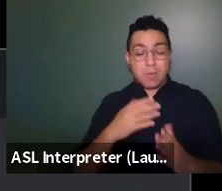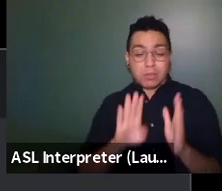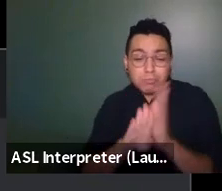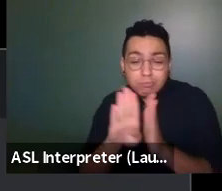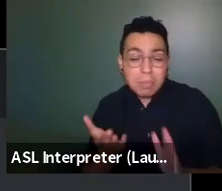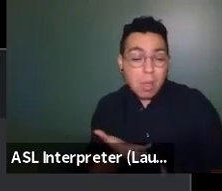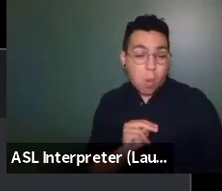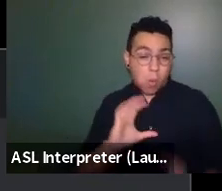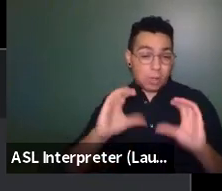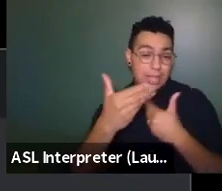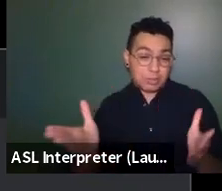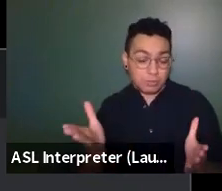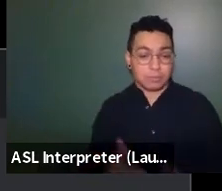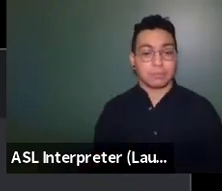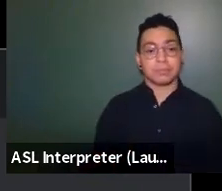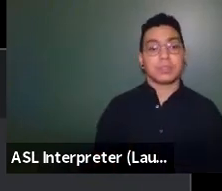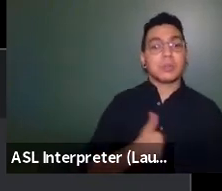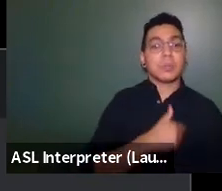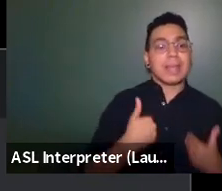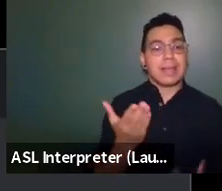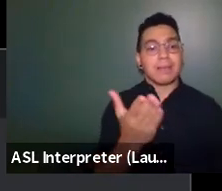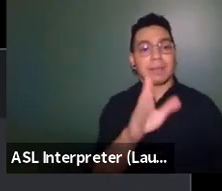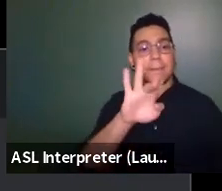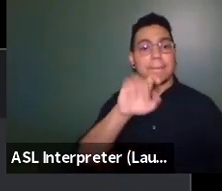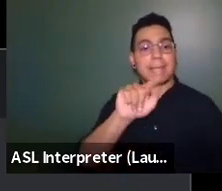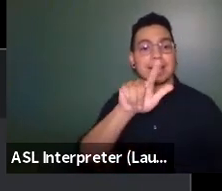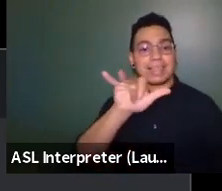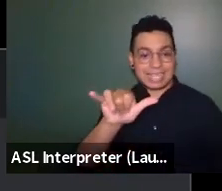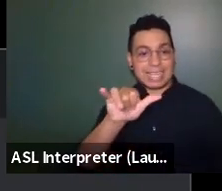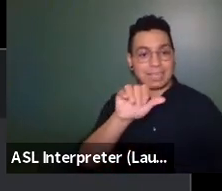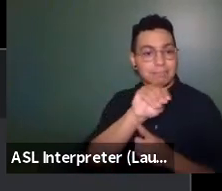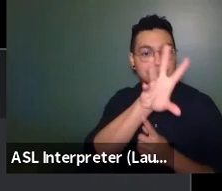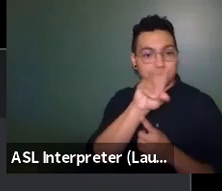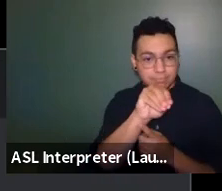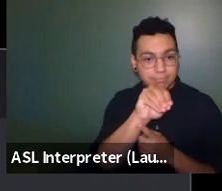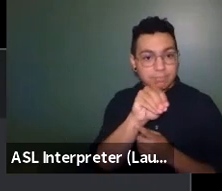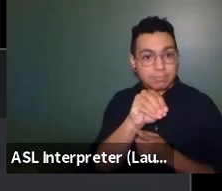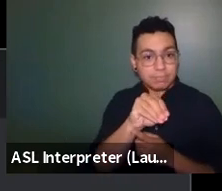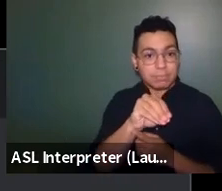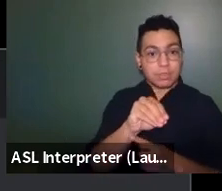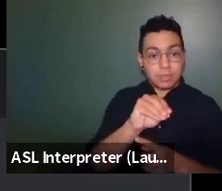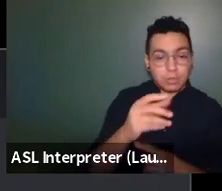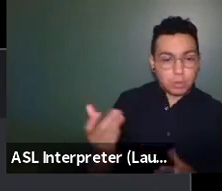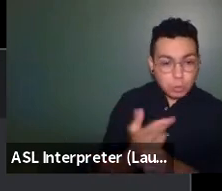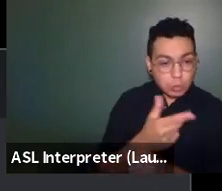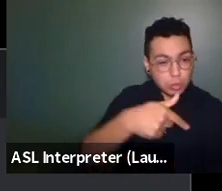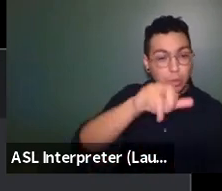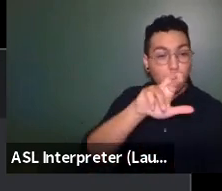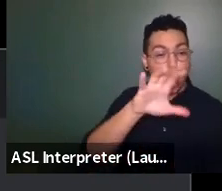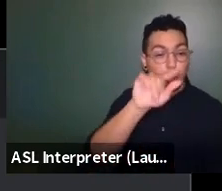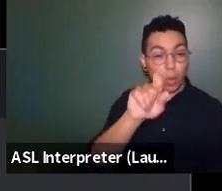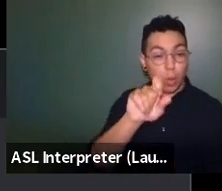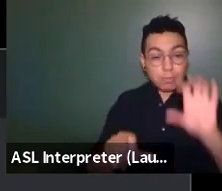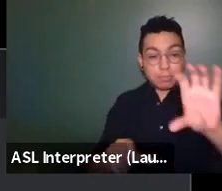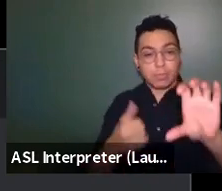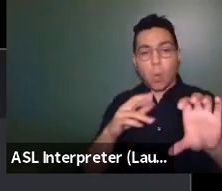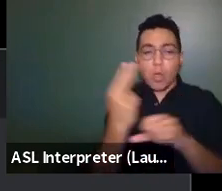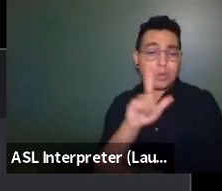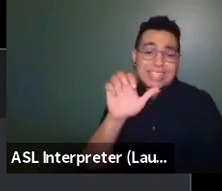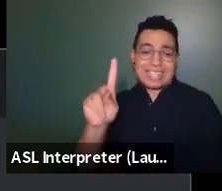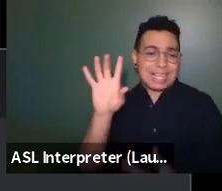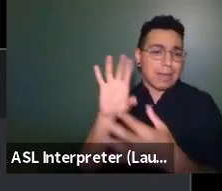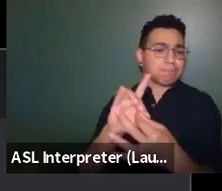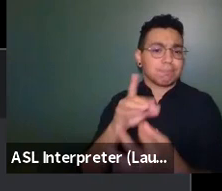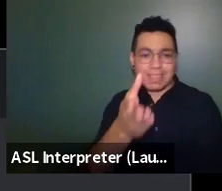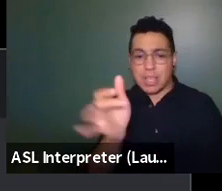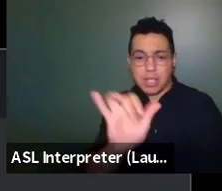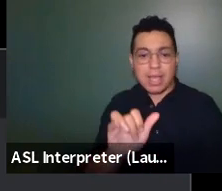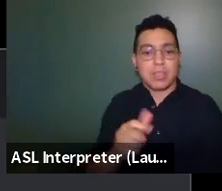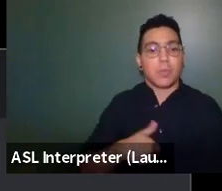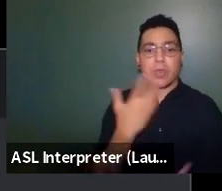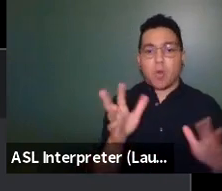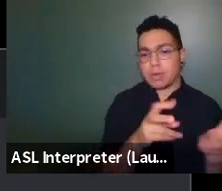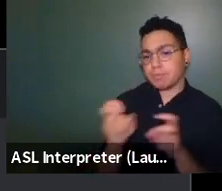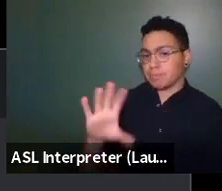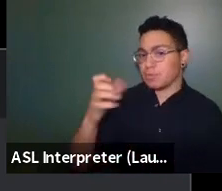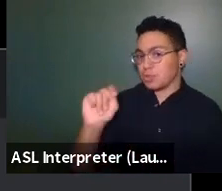ESD 101 - Jeff Crawford: So we have this Bitly that's up here. Maybe you could take your phone. You could hover it up there if you want to use that QR code or you could use that bitly that's in the chat window I noticed for our LMS one, one day, one reflection.